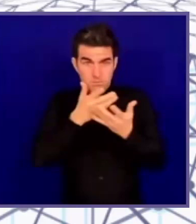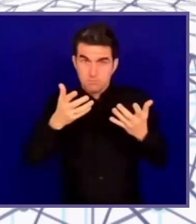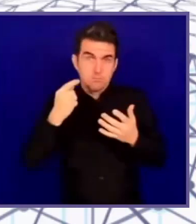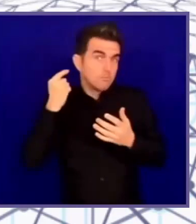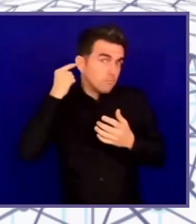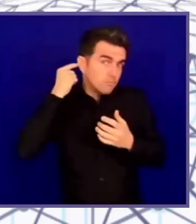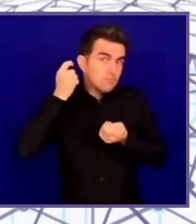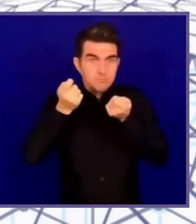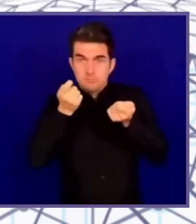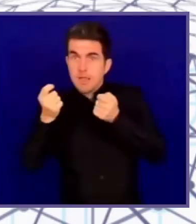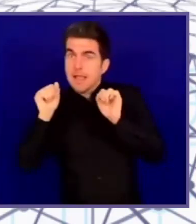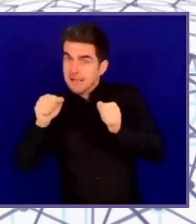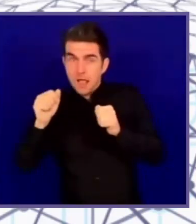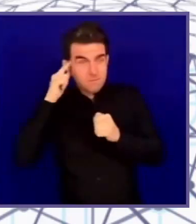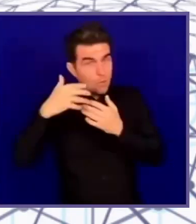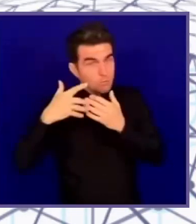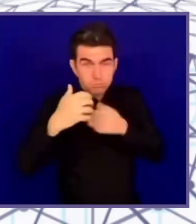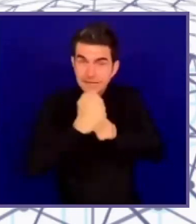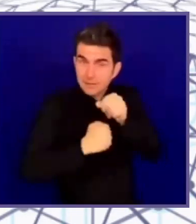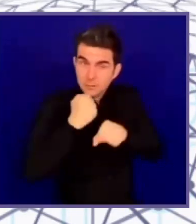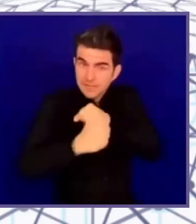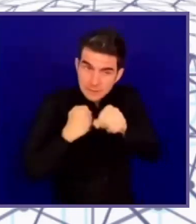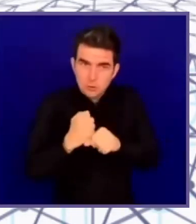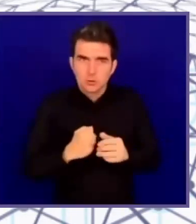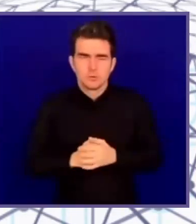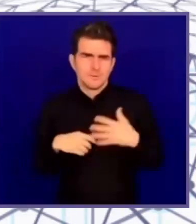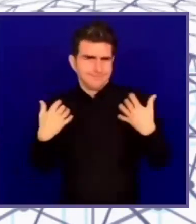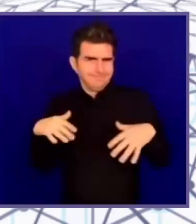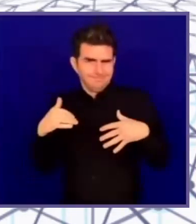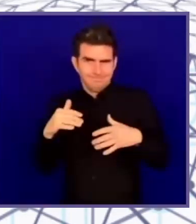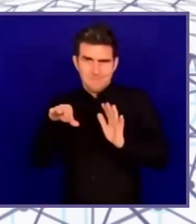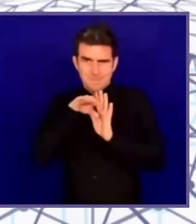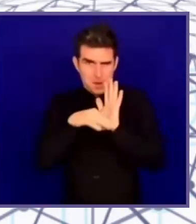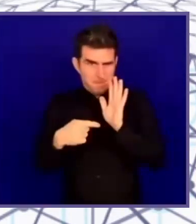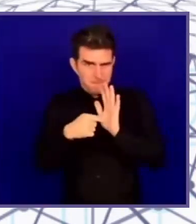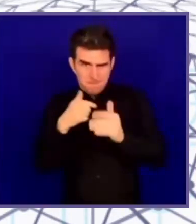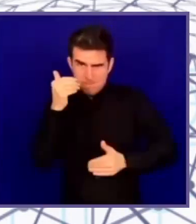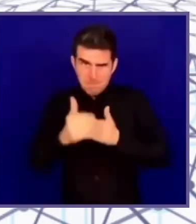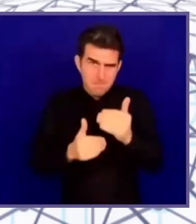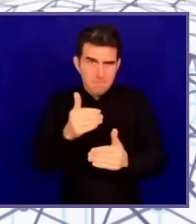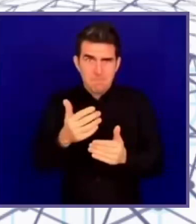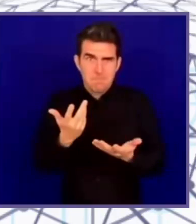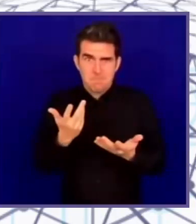rate variability, oxygen levels, etc. So we're hoping to change a lot in the world. So thinking.